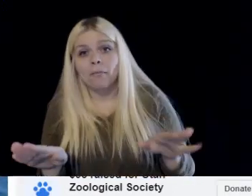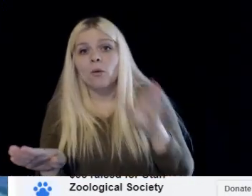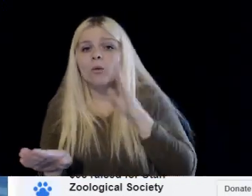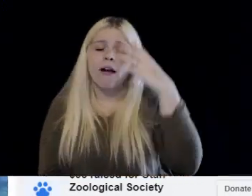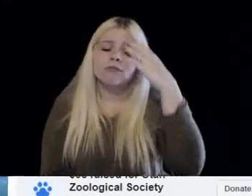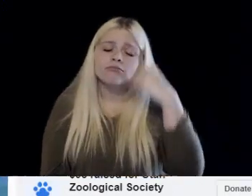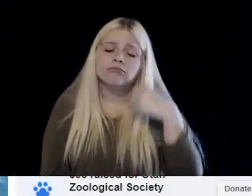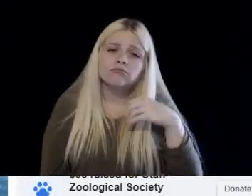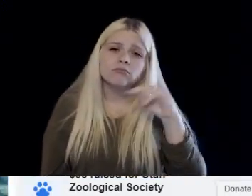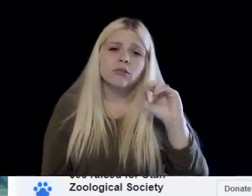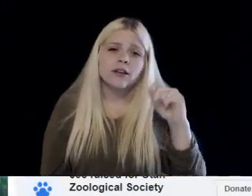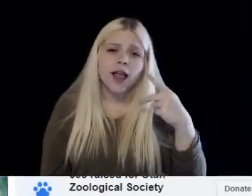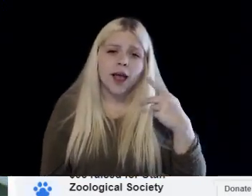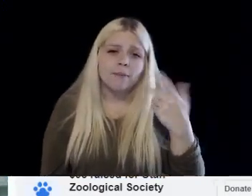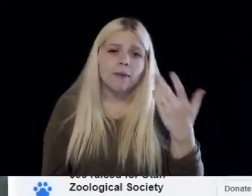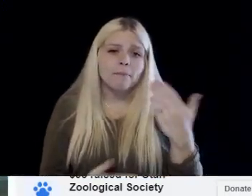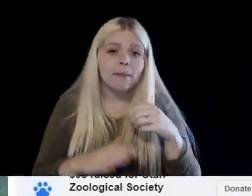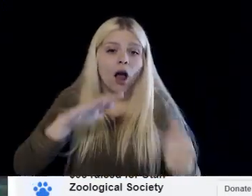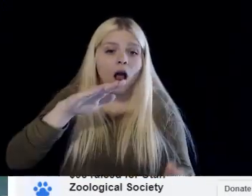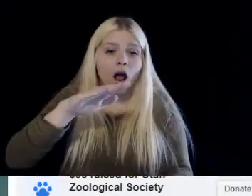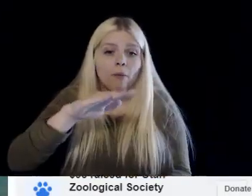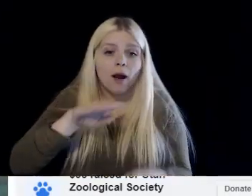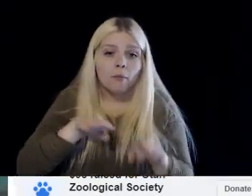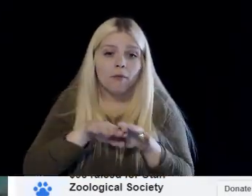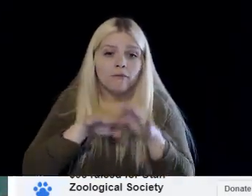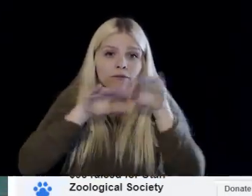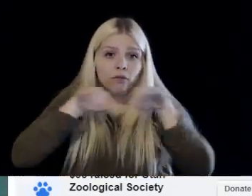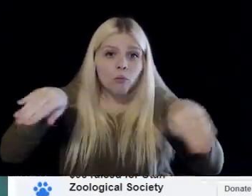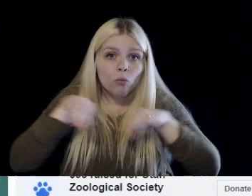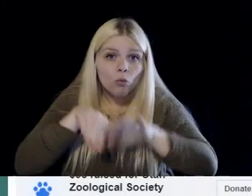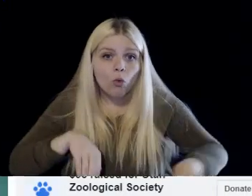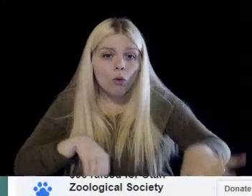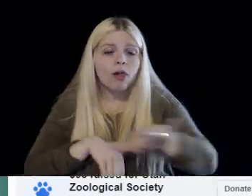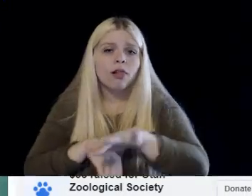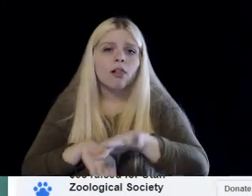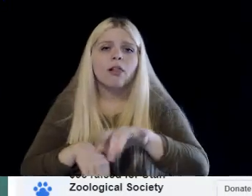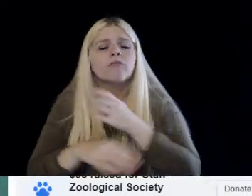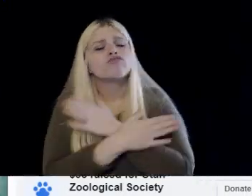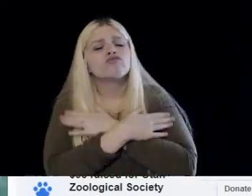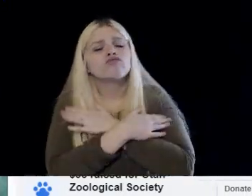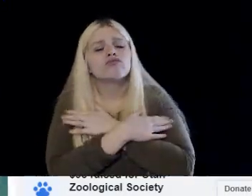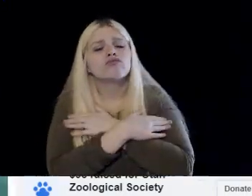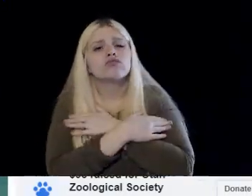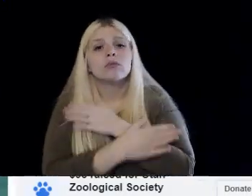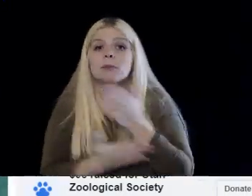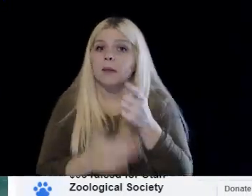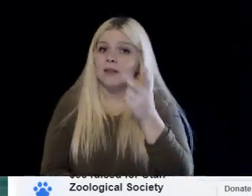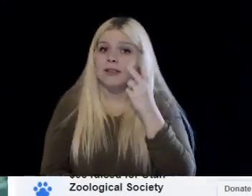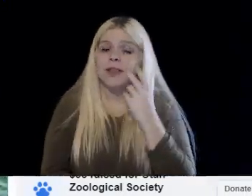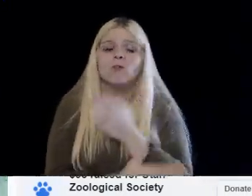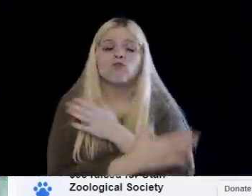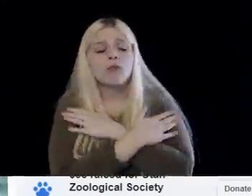they might lay on the bottom of the pool, but they're gonna be resting. So a lot of animals that you'll see at the zoo might be resting, and that, to me- is a sign that